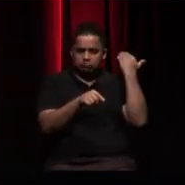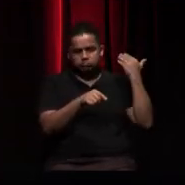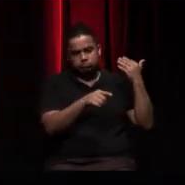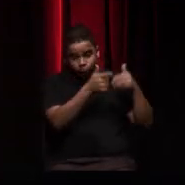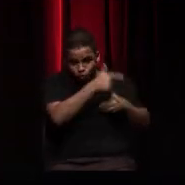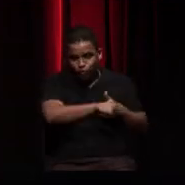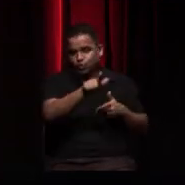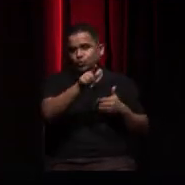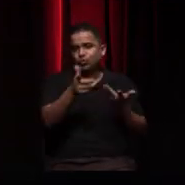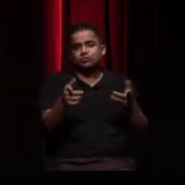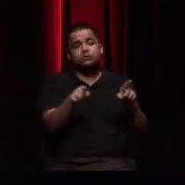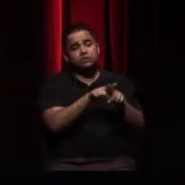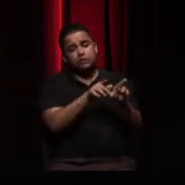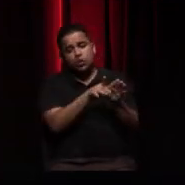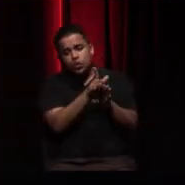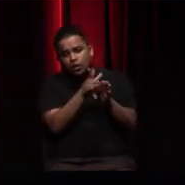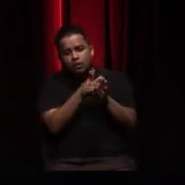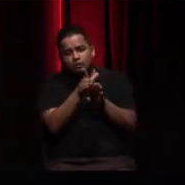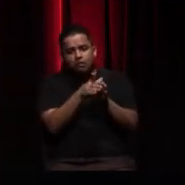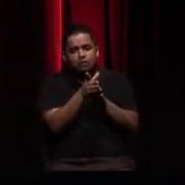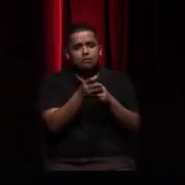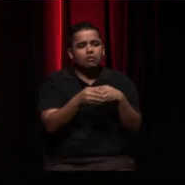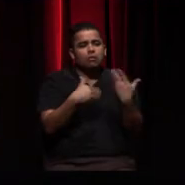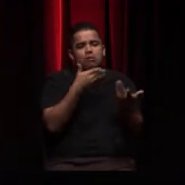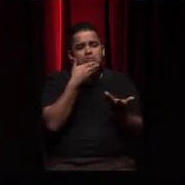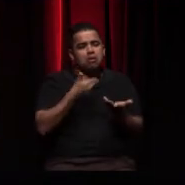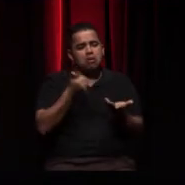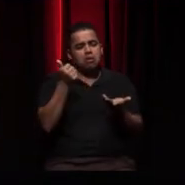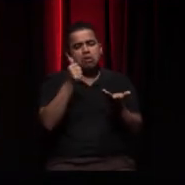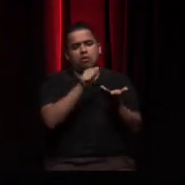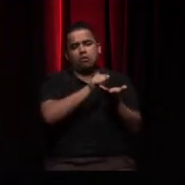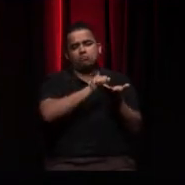we orient for the best content distribution